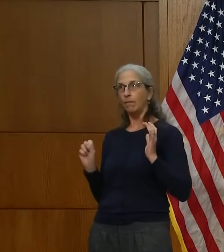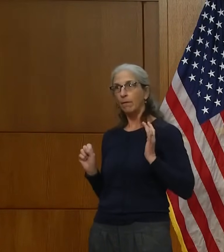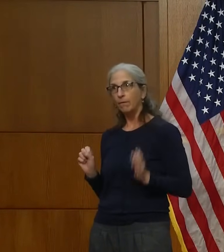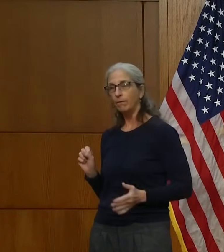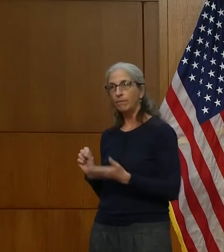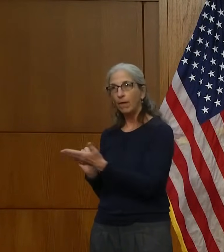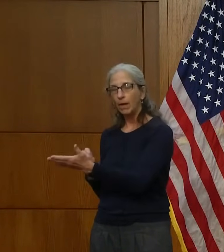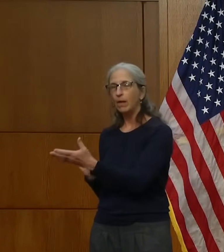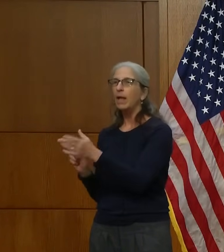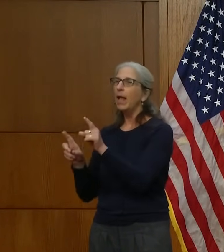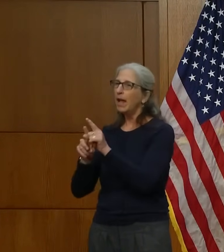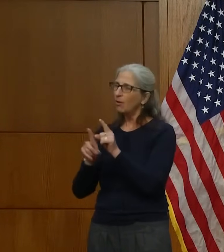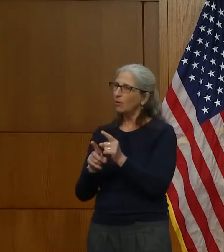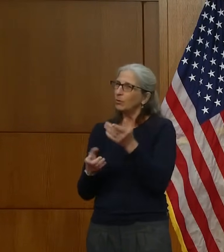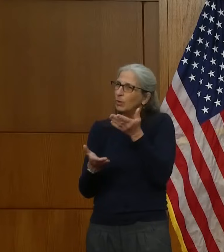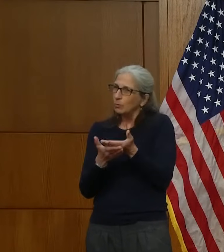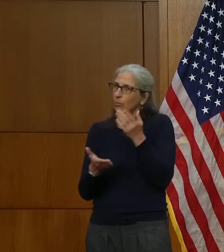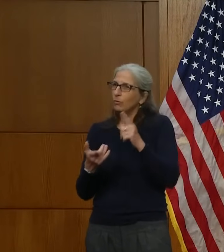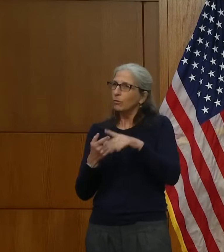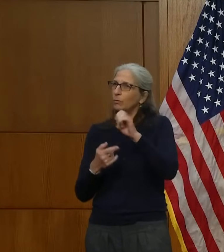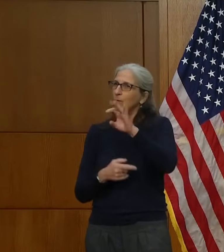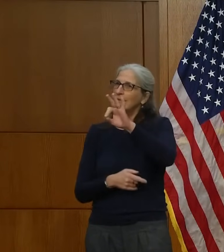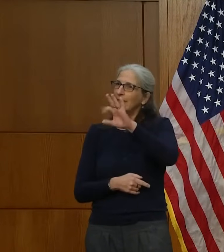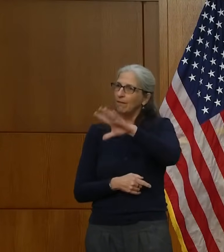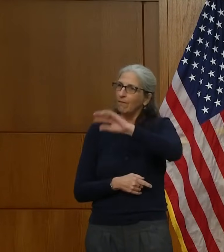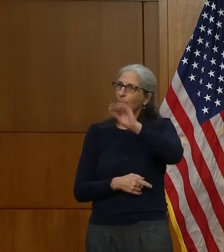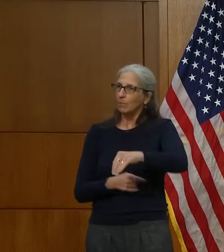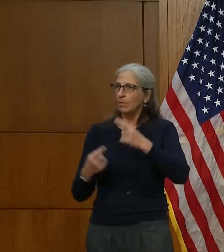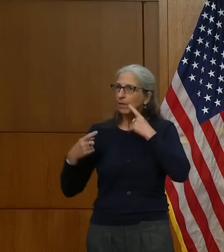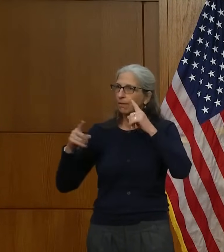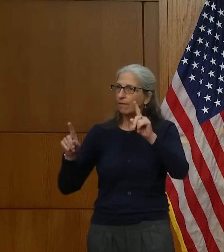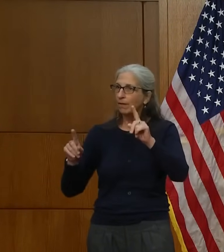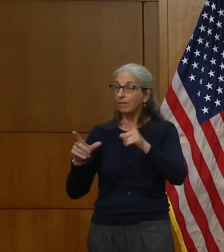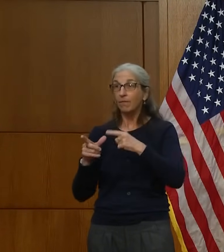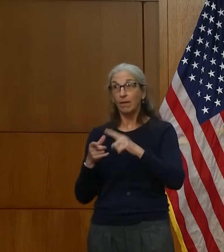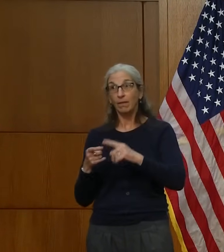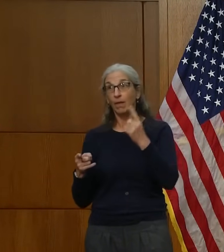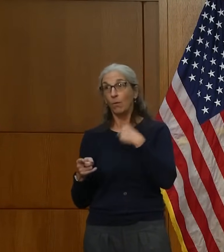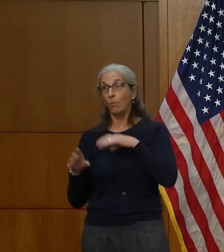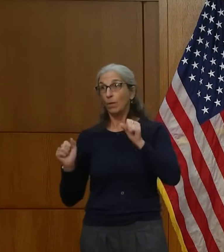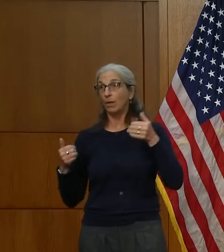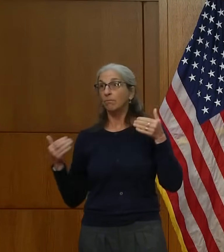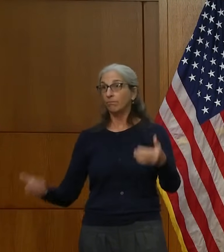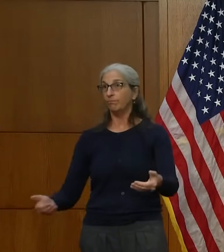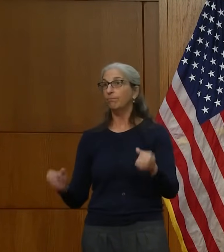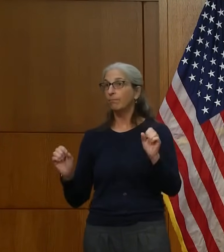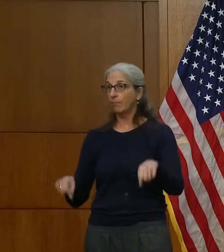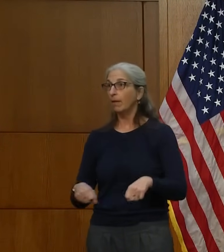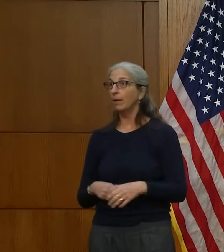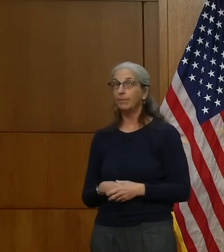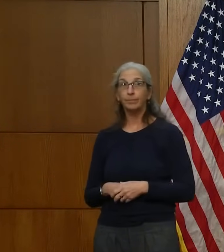HAVE BEEN TESTED AND THE VACCINATION HAS BEEN PROVEN TO BE SAFE, AND IT'S ALSO BEEN PROVEN TO BE 95% EFFECTIVE ON